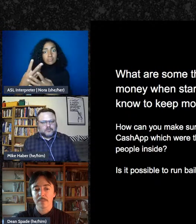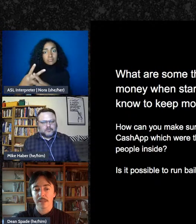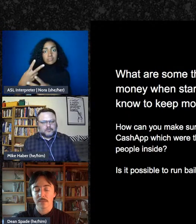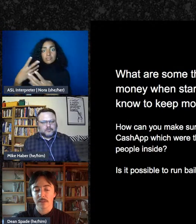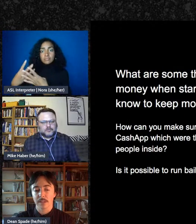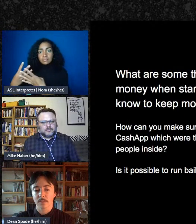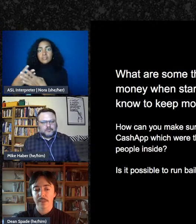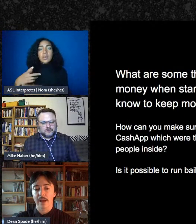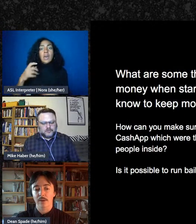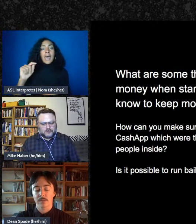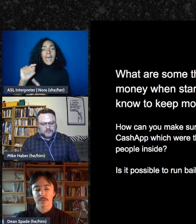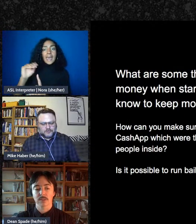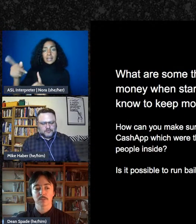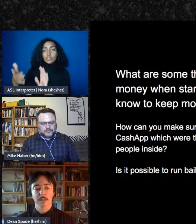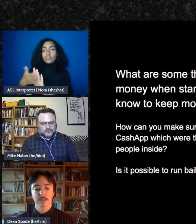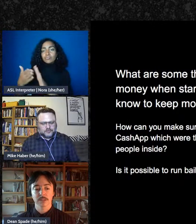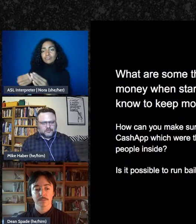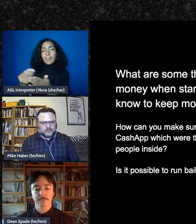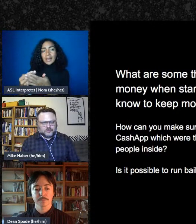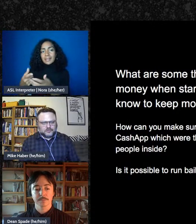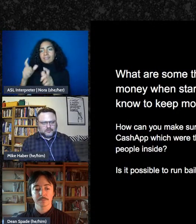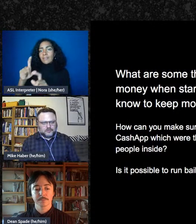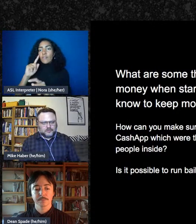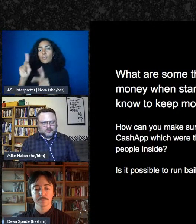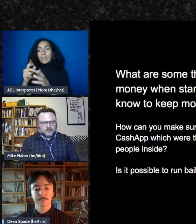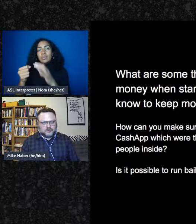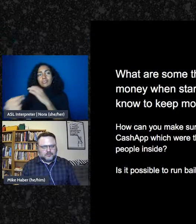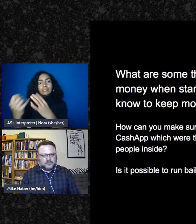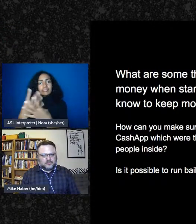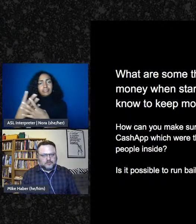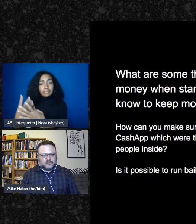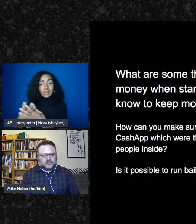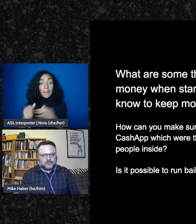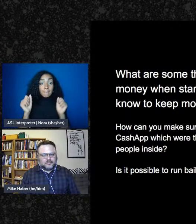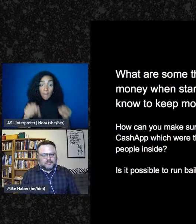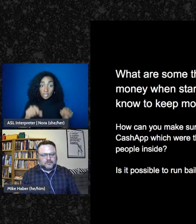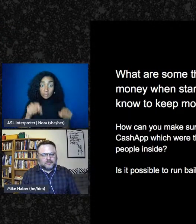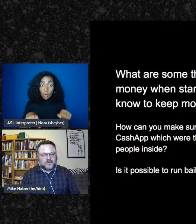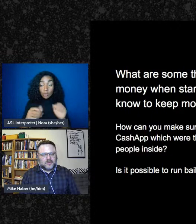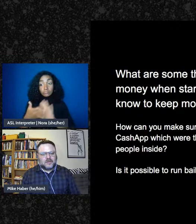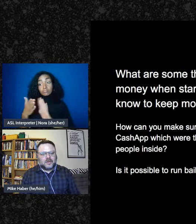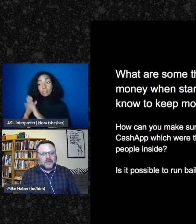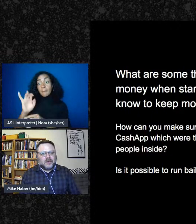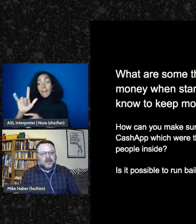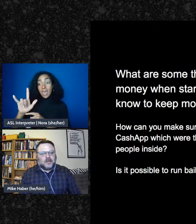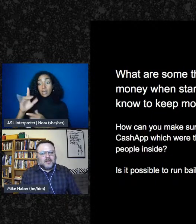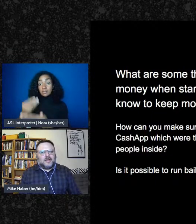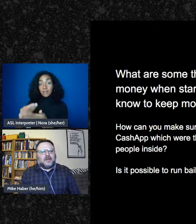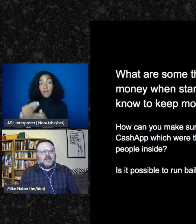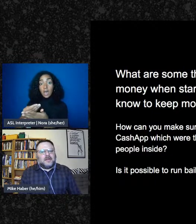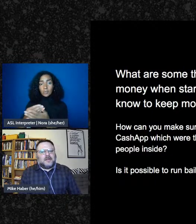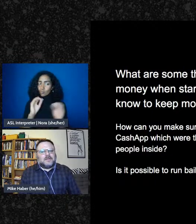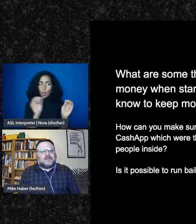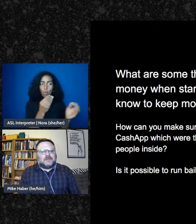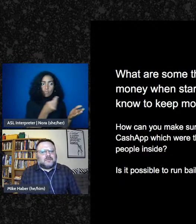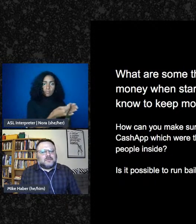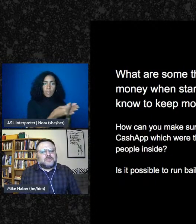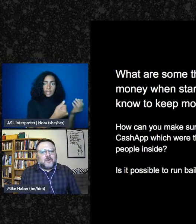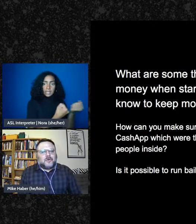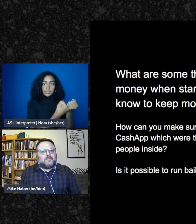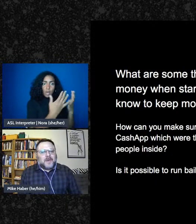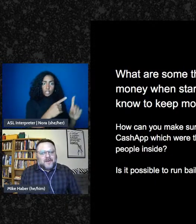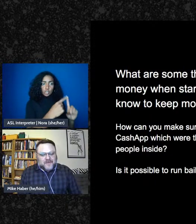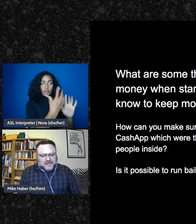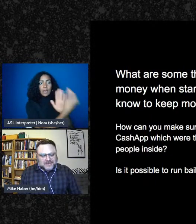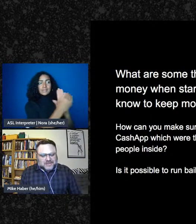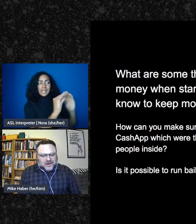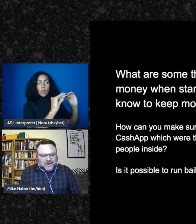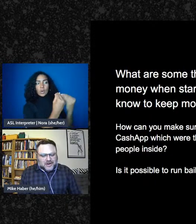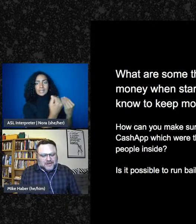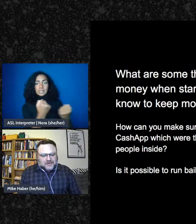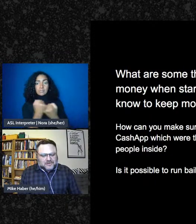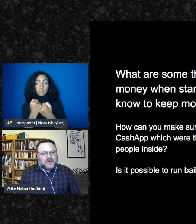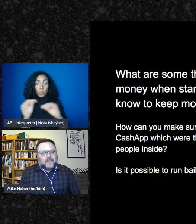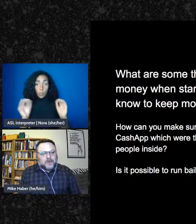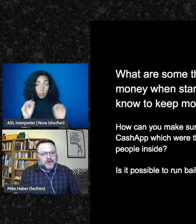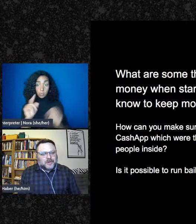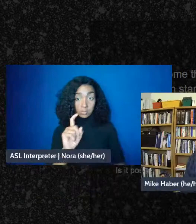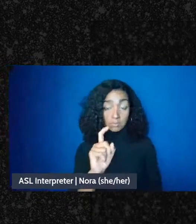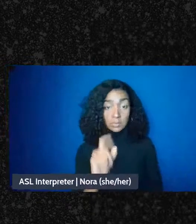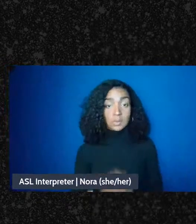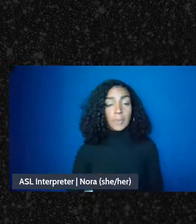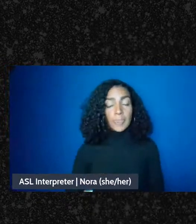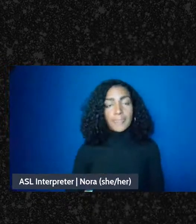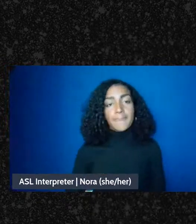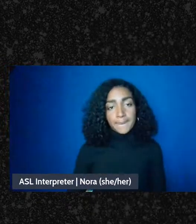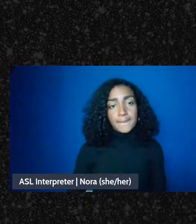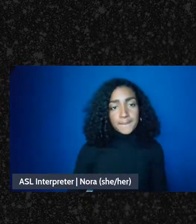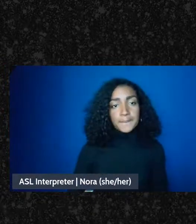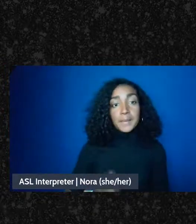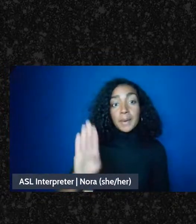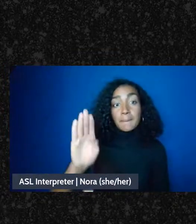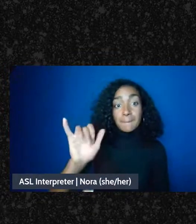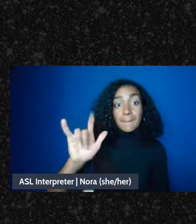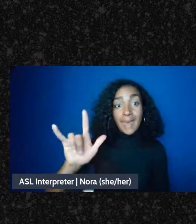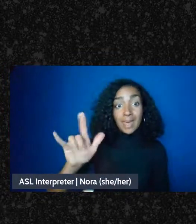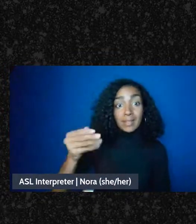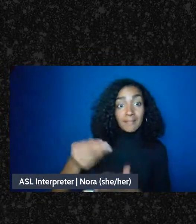a bail fund without a fiscal sponsor? MIKE: Bail funds are so important and, you know,